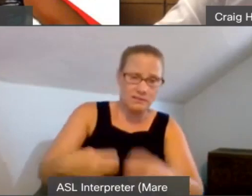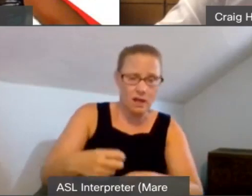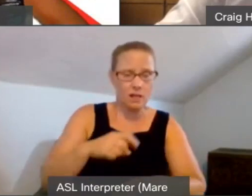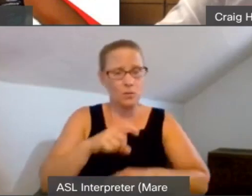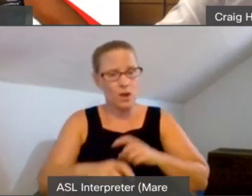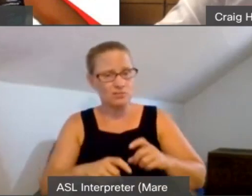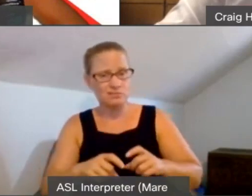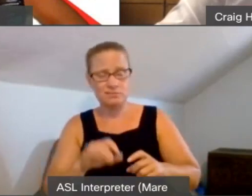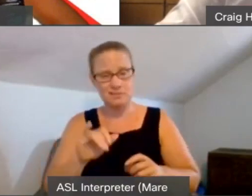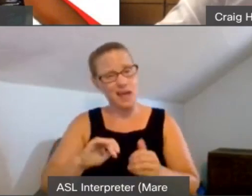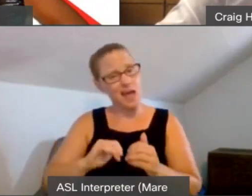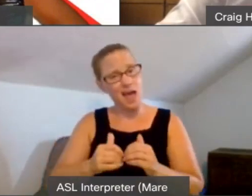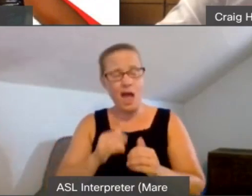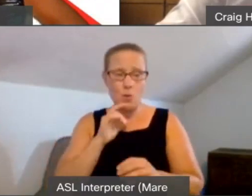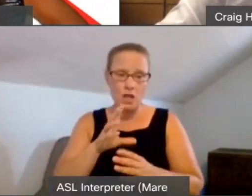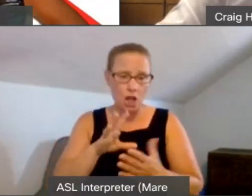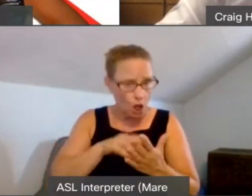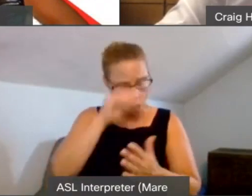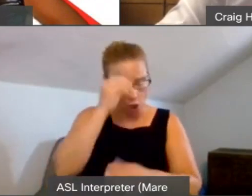and practice better practices for ourselves.